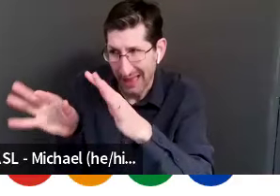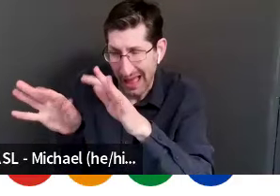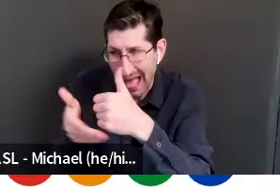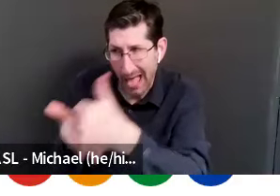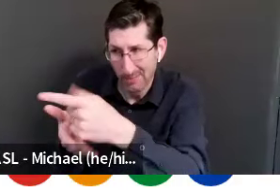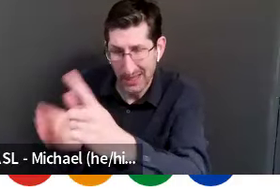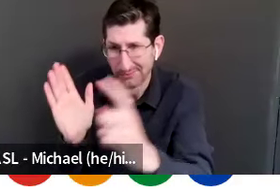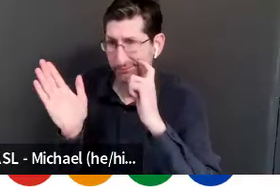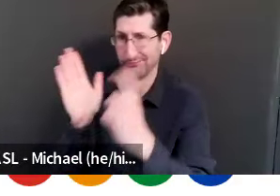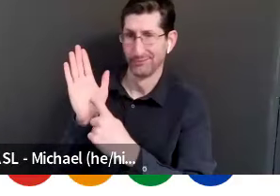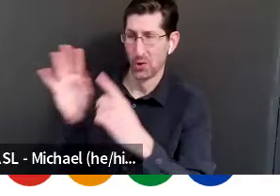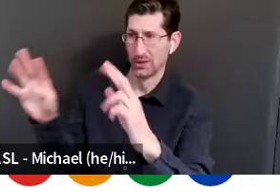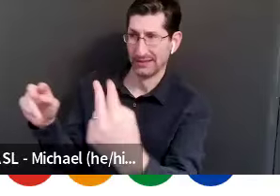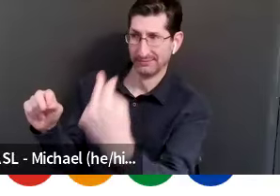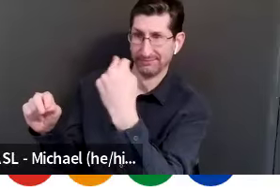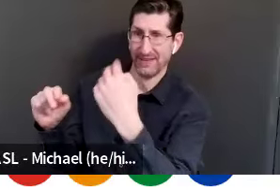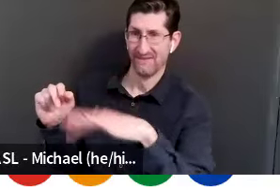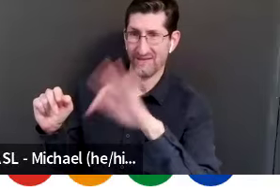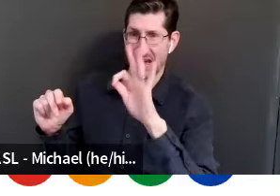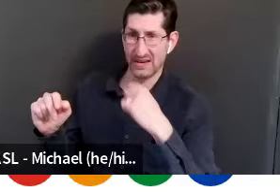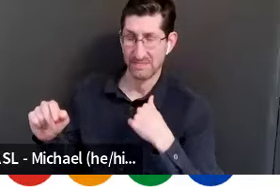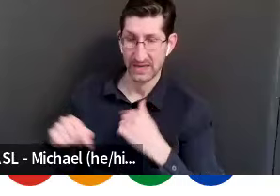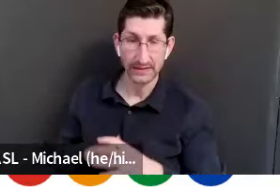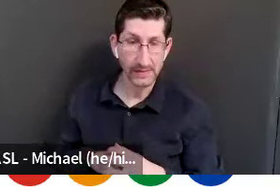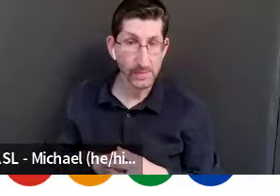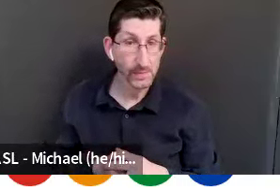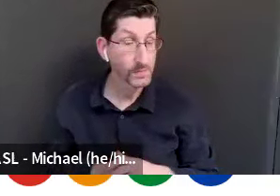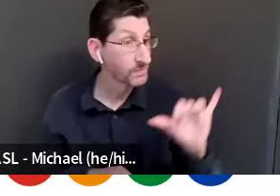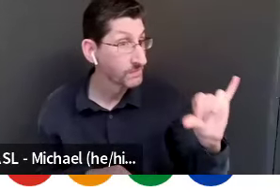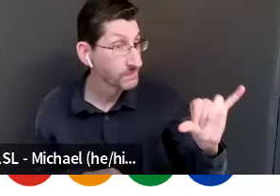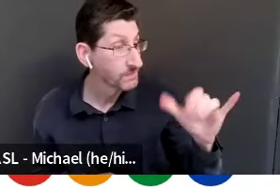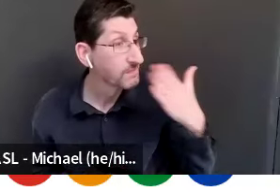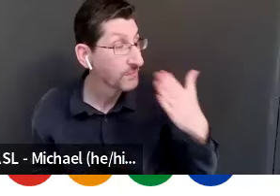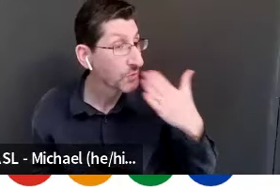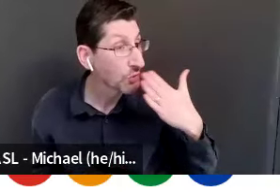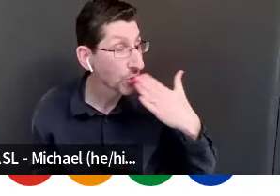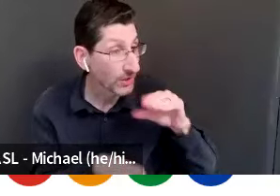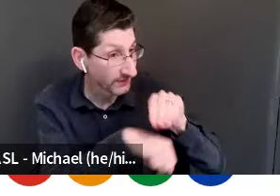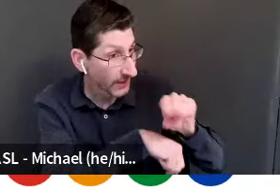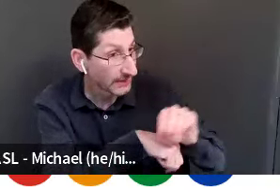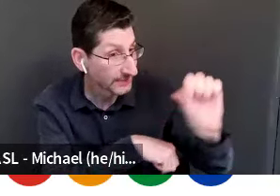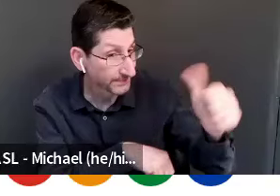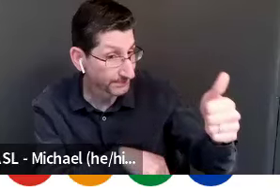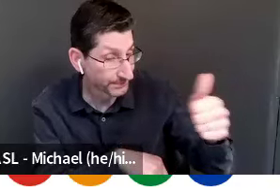I'M WEARING A STAR WARS HELMET . ALL THINGS ARE IMPORTANT TO FIND OUT WHERE I AM. THANK YOU. I THINK THOSE ARE REALLY GOOD